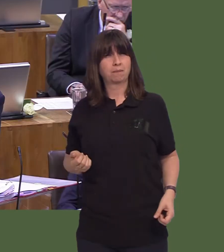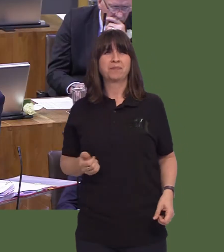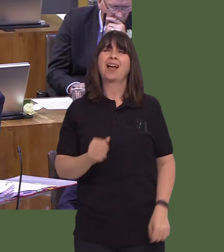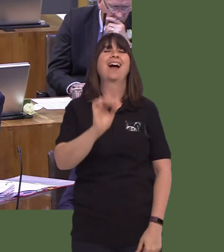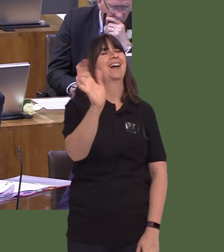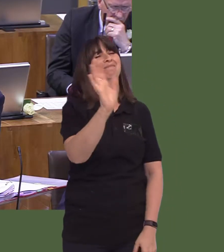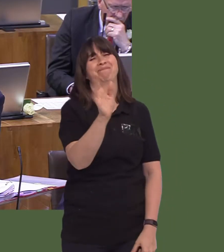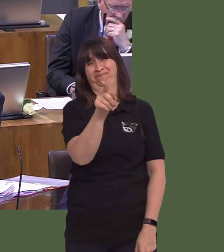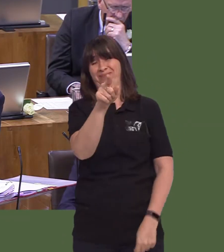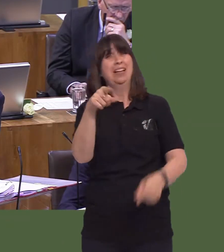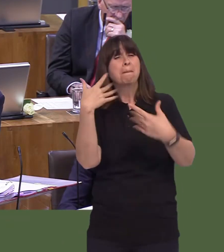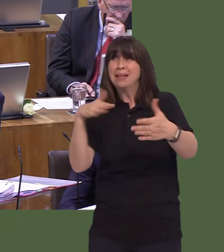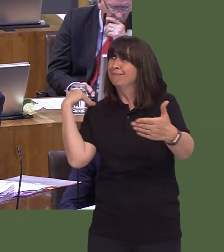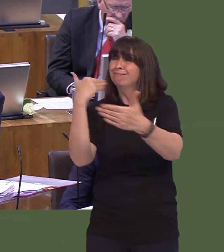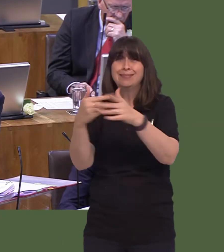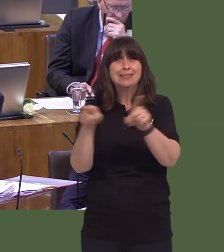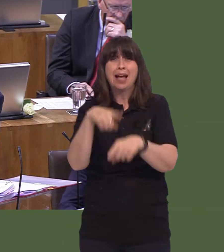This has been the case since 1999; it's not new.